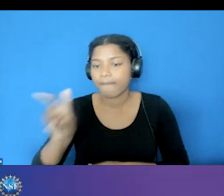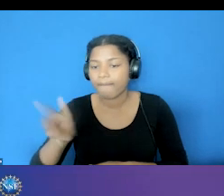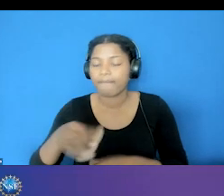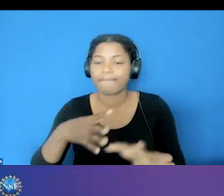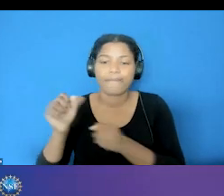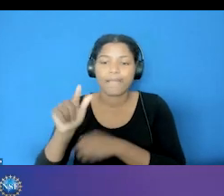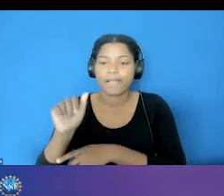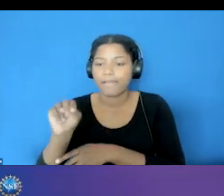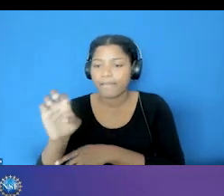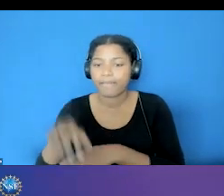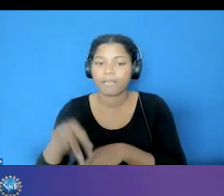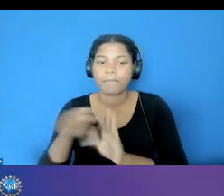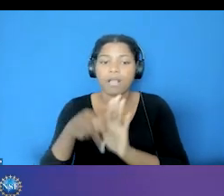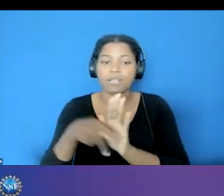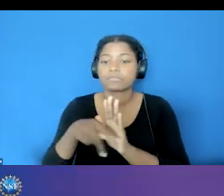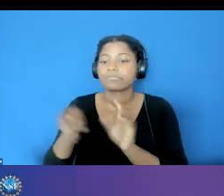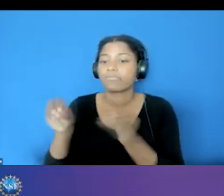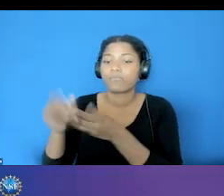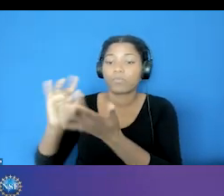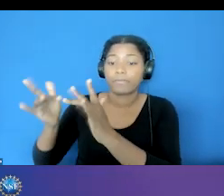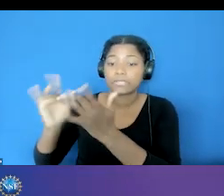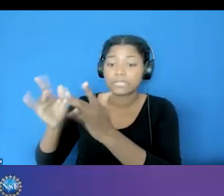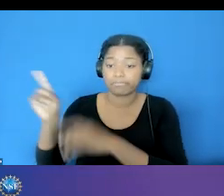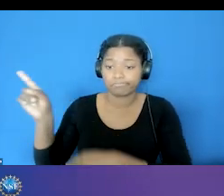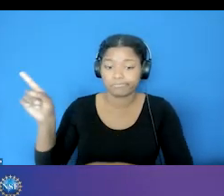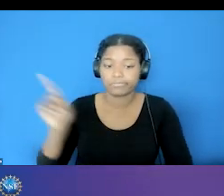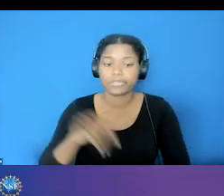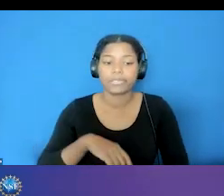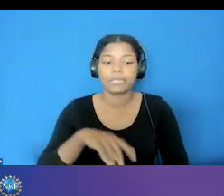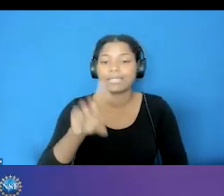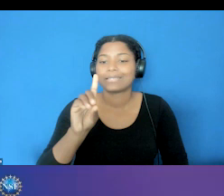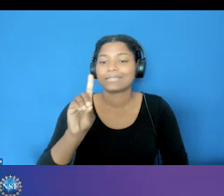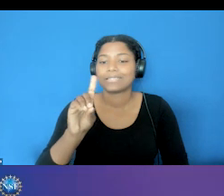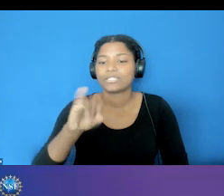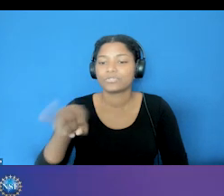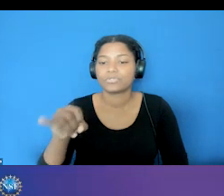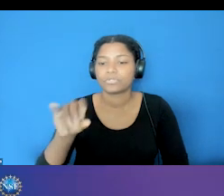as FastLane, Policy Office website, DGA's website.